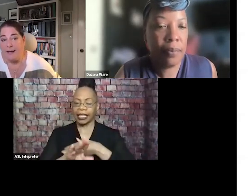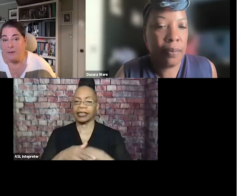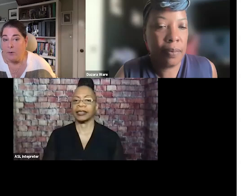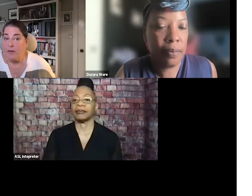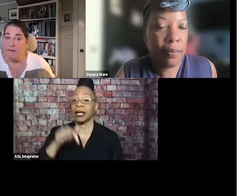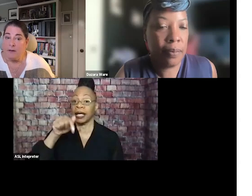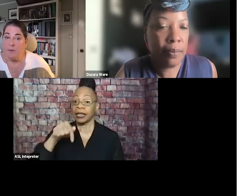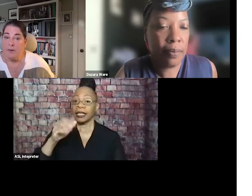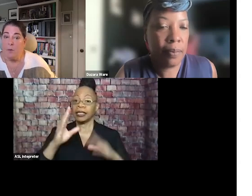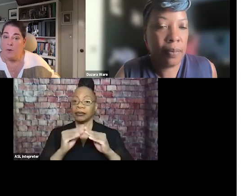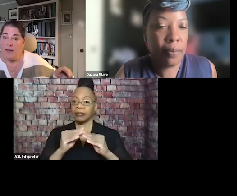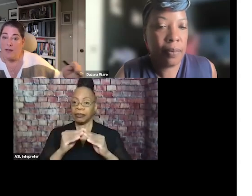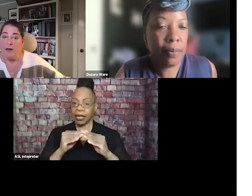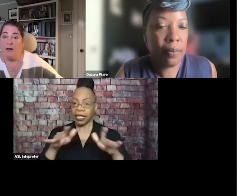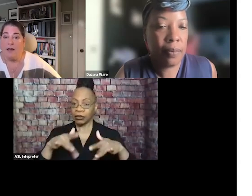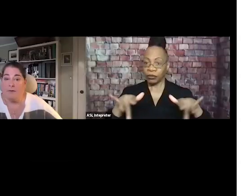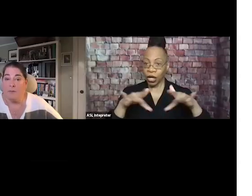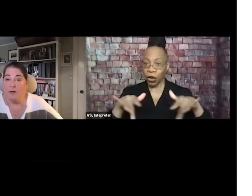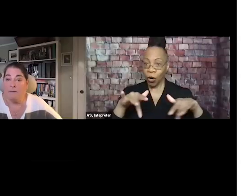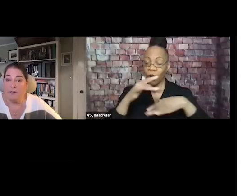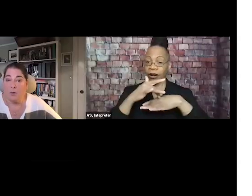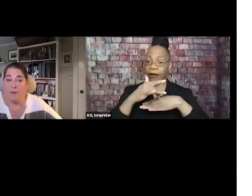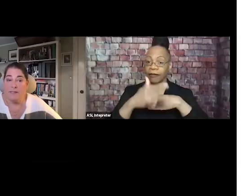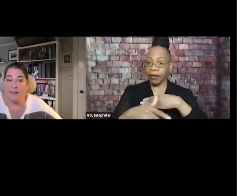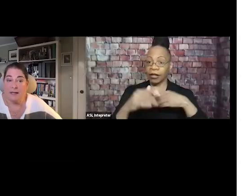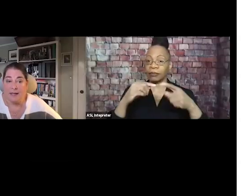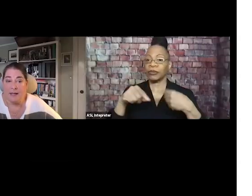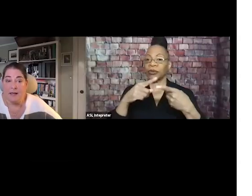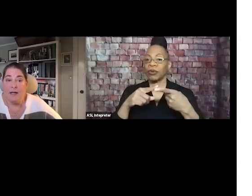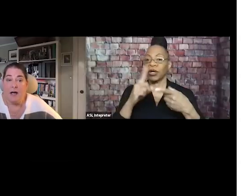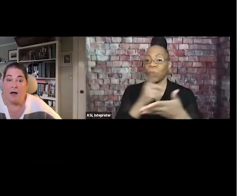and it will be available within a week at the above SOAR website link.